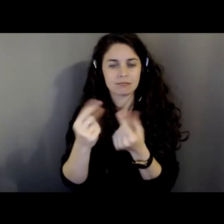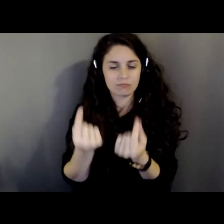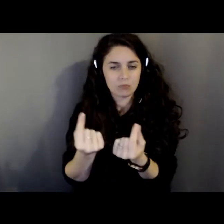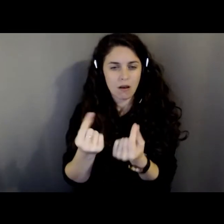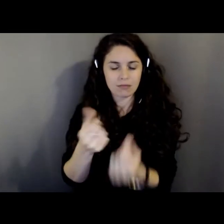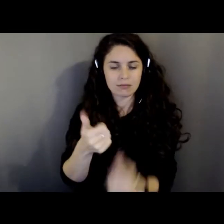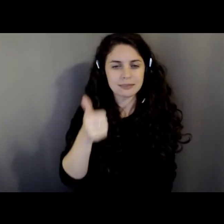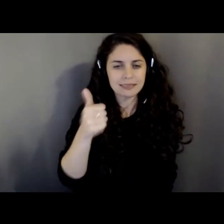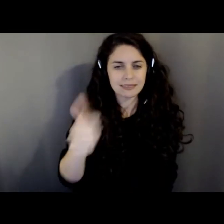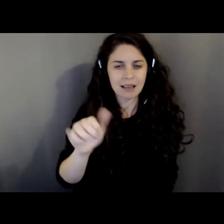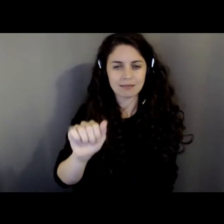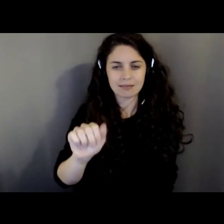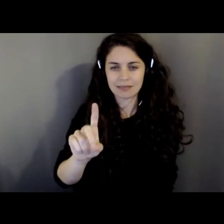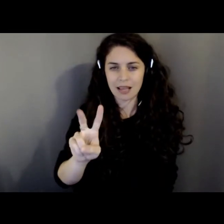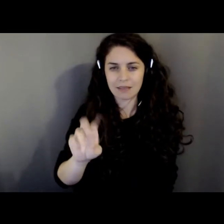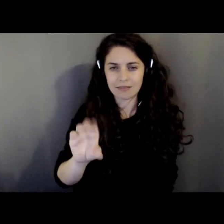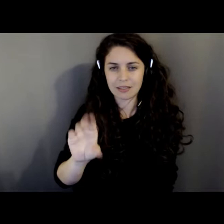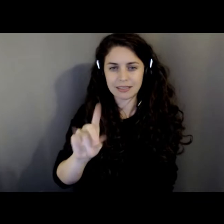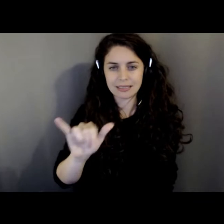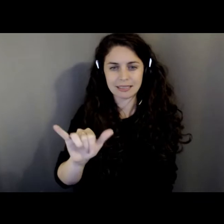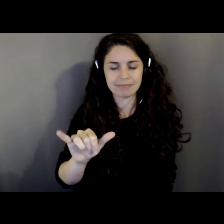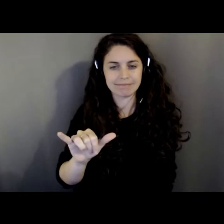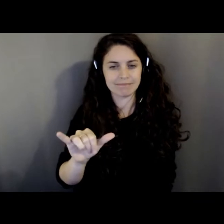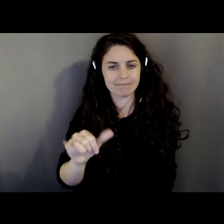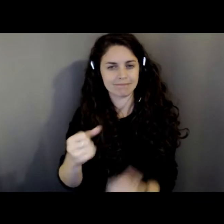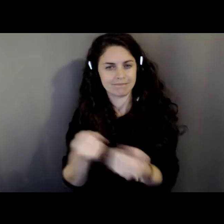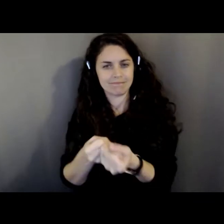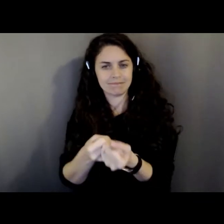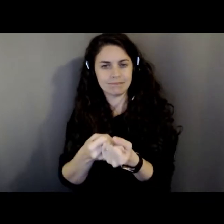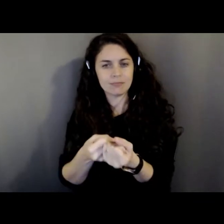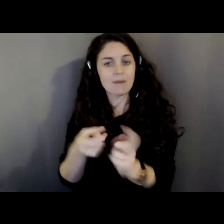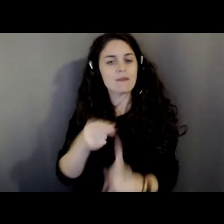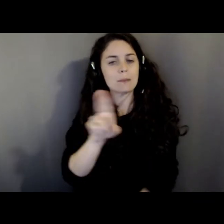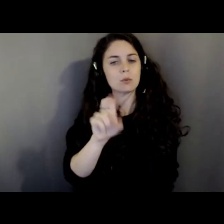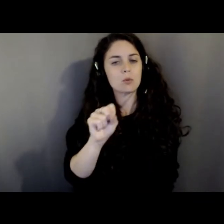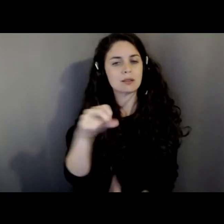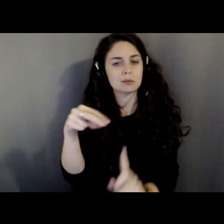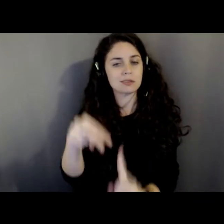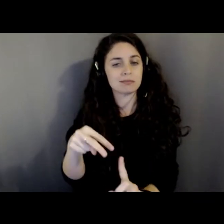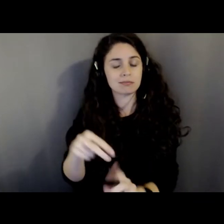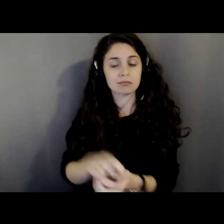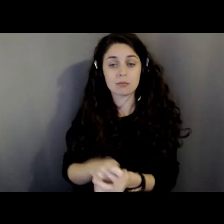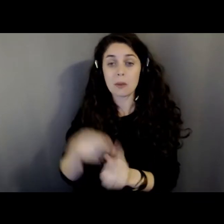from a US perspective. It's the idea that they will need to speak up and ask and let people know.